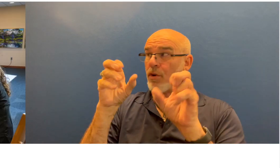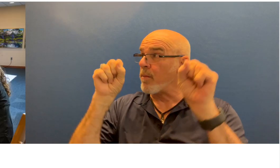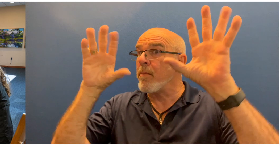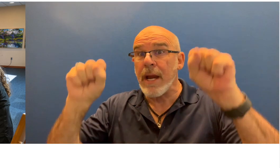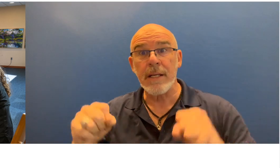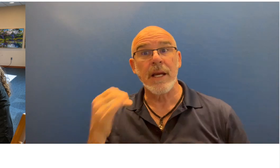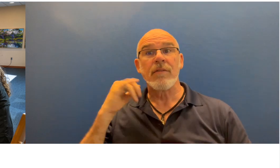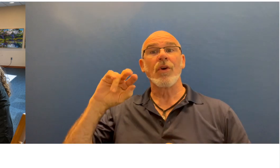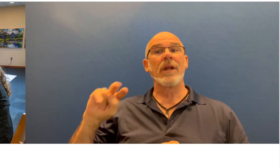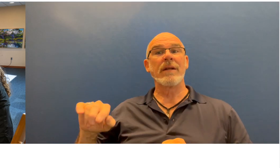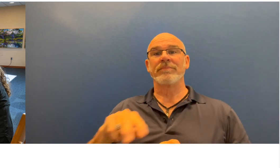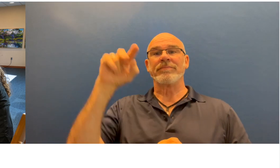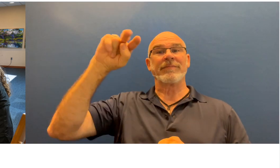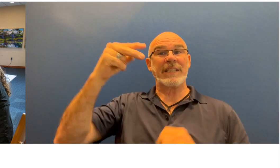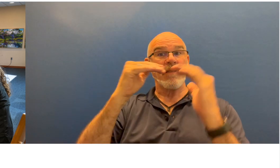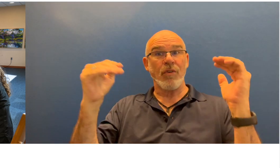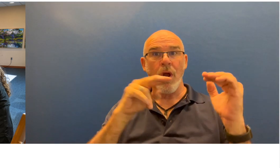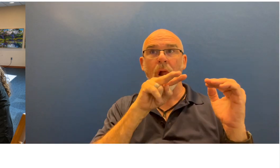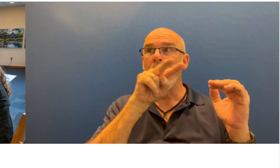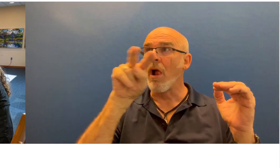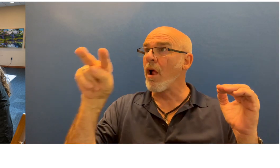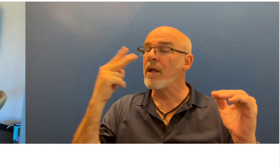while you're studying, and it's just completely gorgeous.